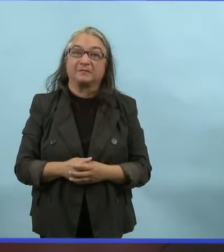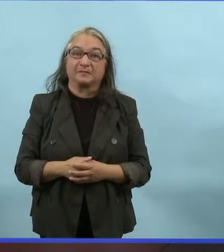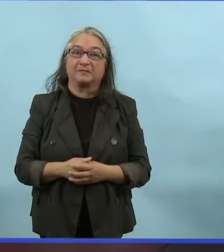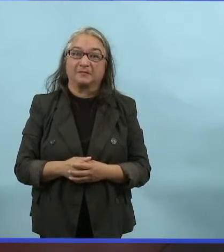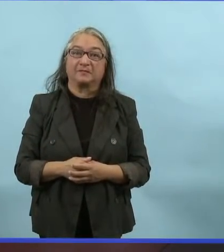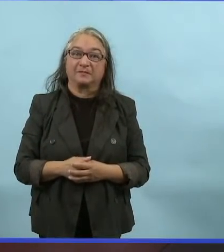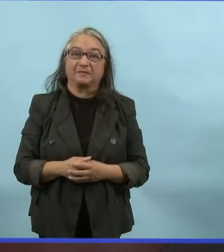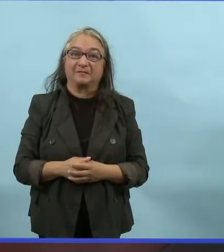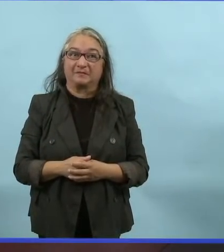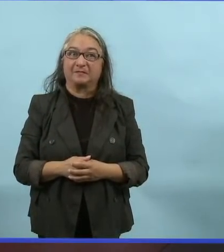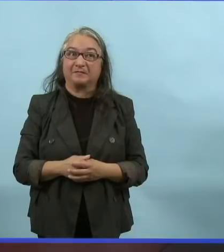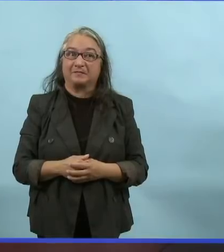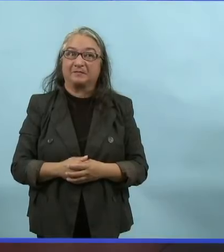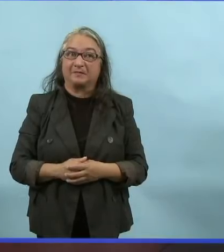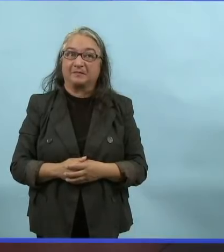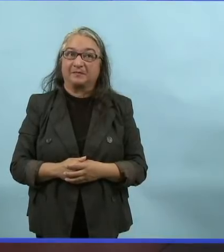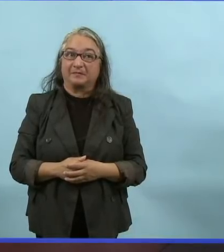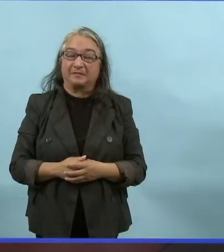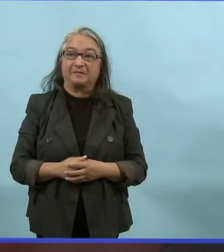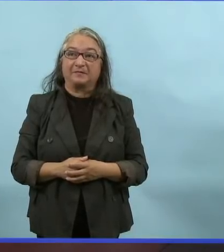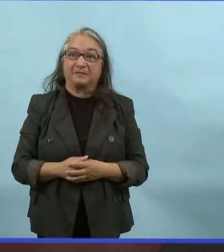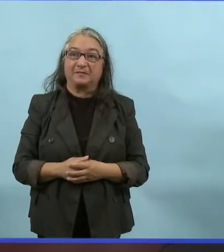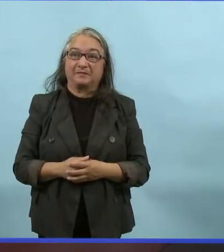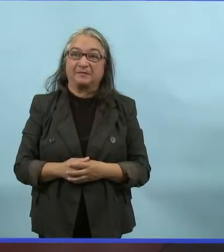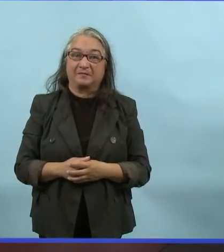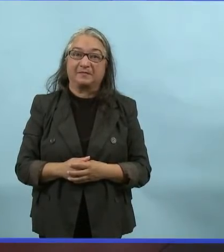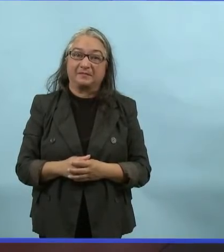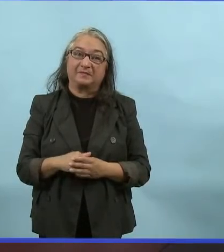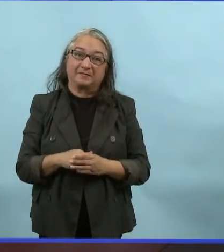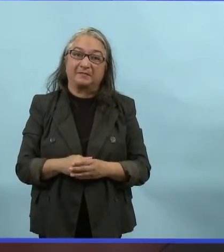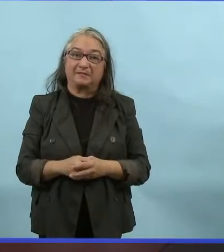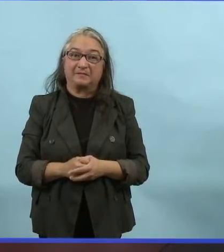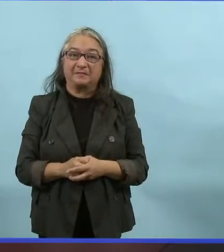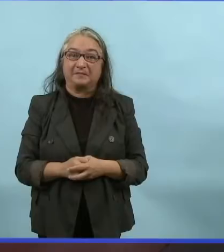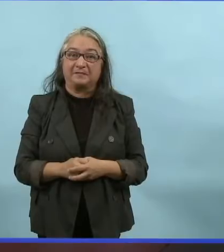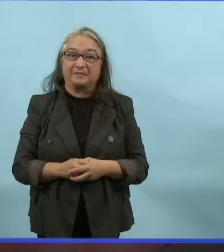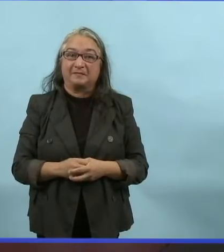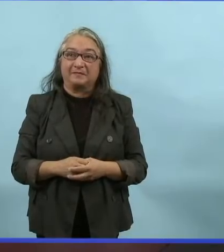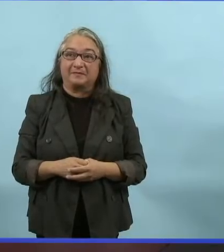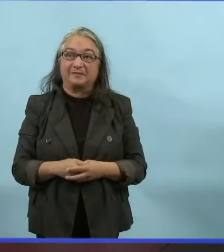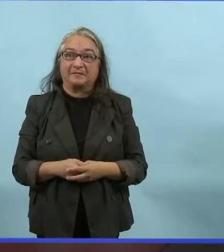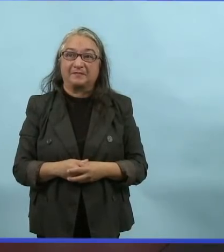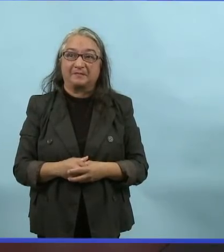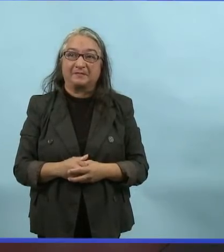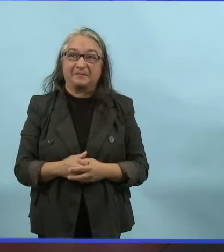people making to ICU when you know their their dose was scheduled the day you know after they